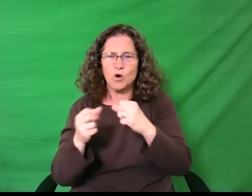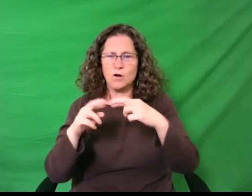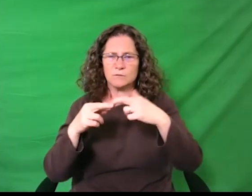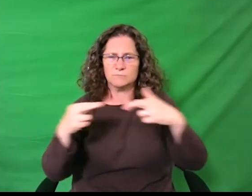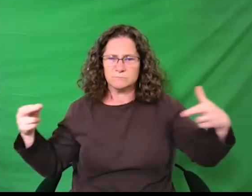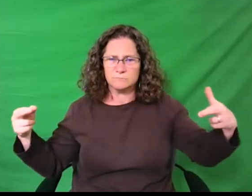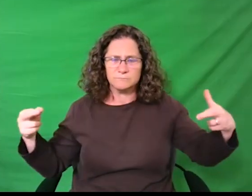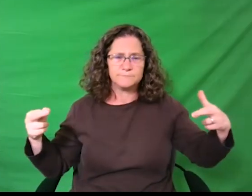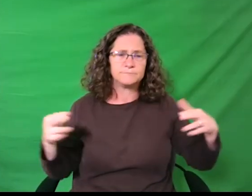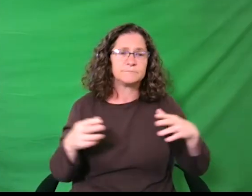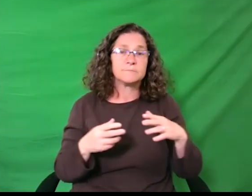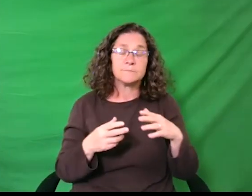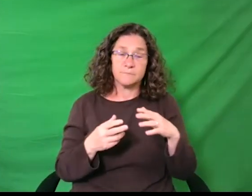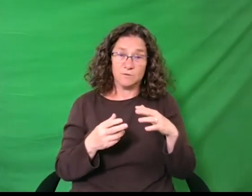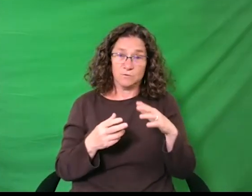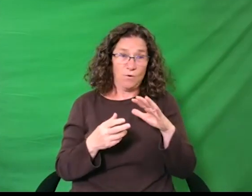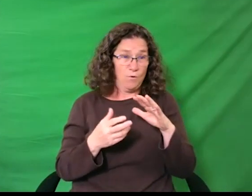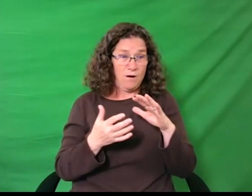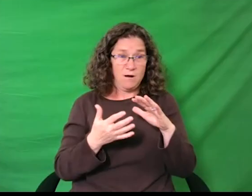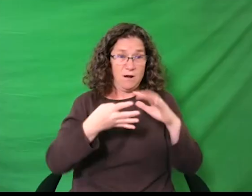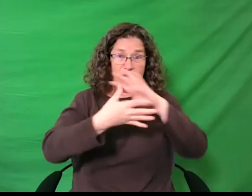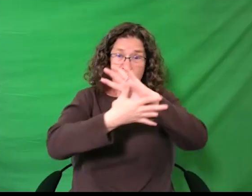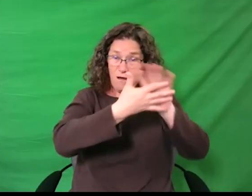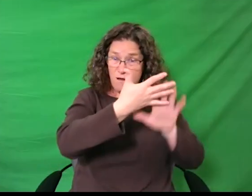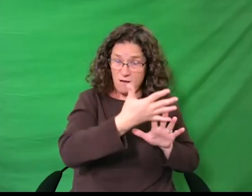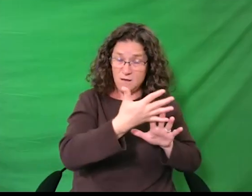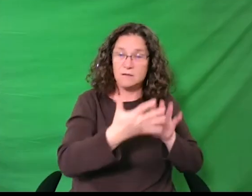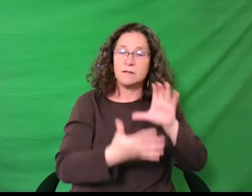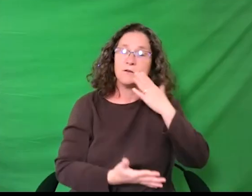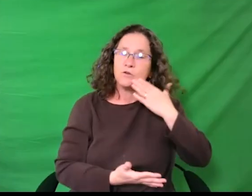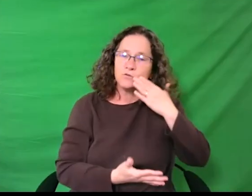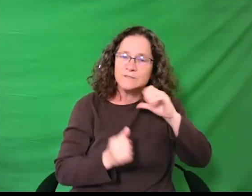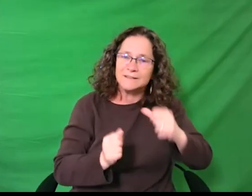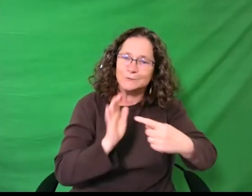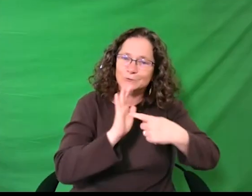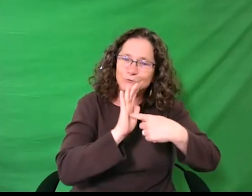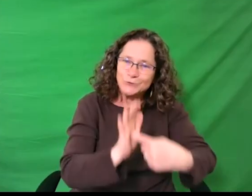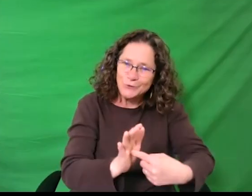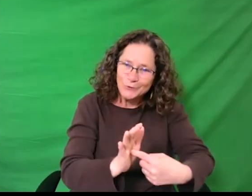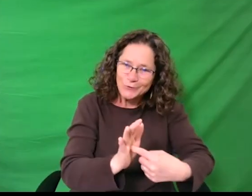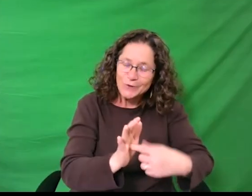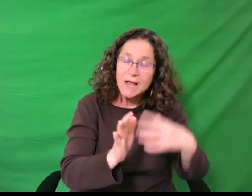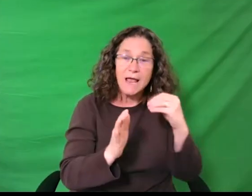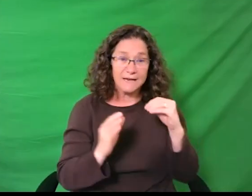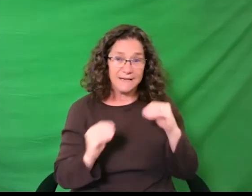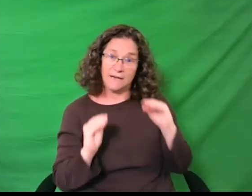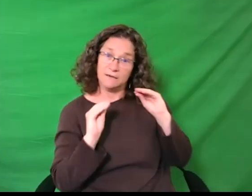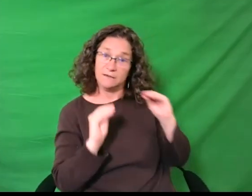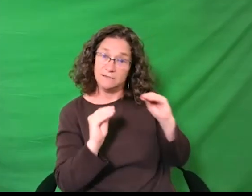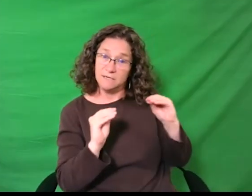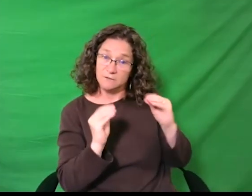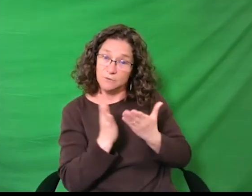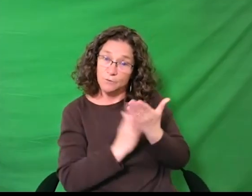And so for all of these skills, cued speech can visualize and be used instructionally for all these areas in the science of reading.